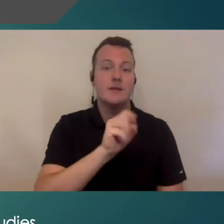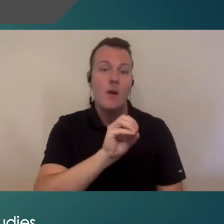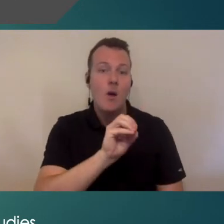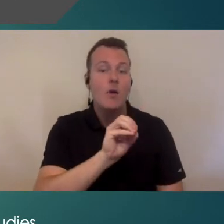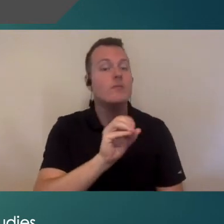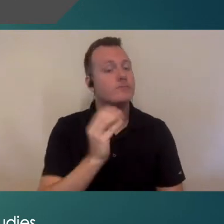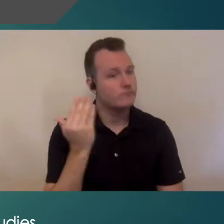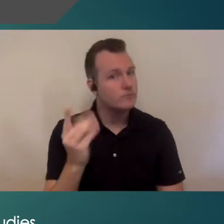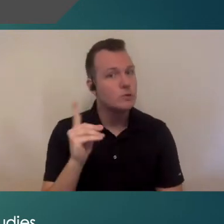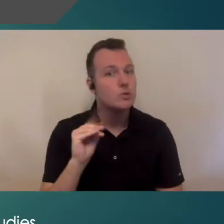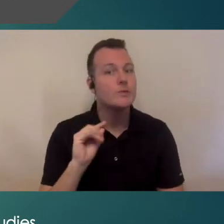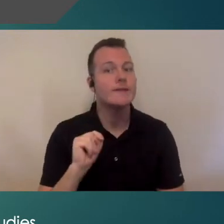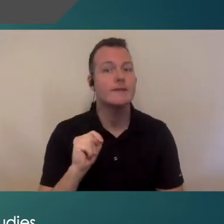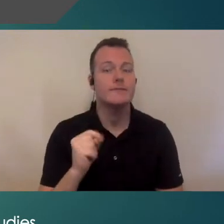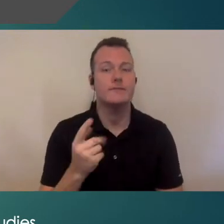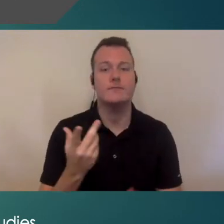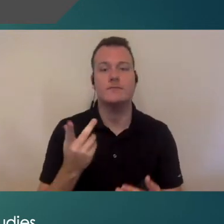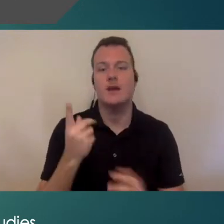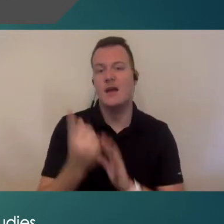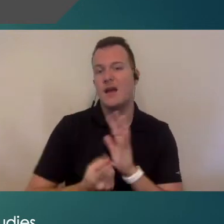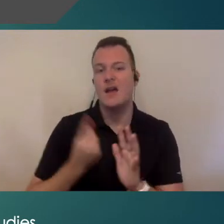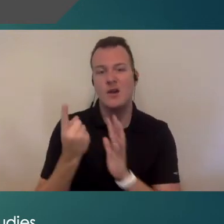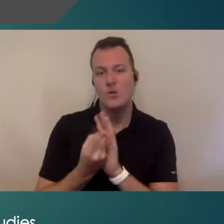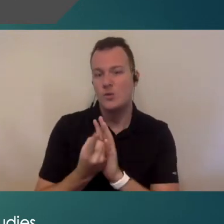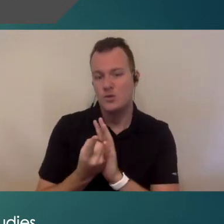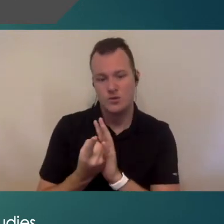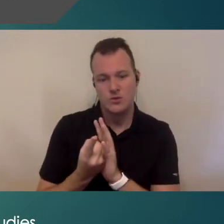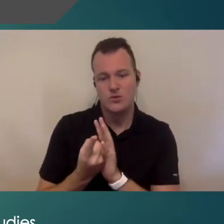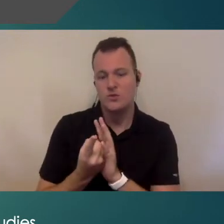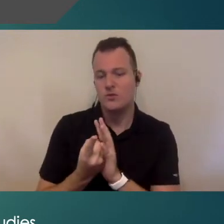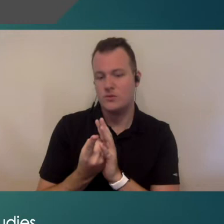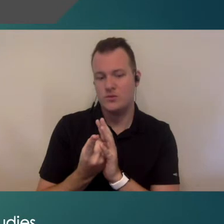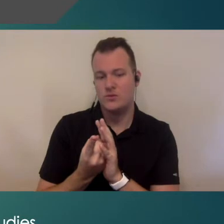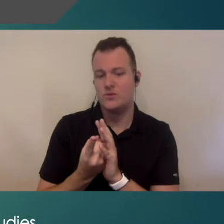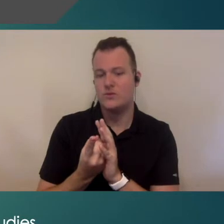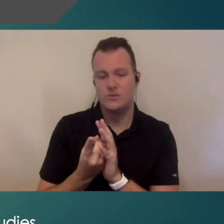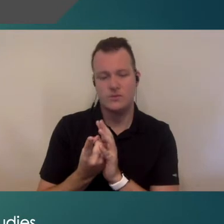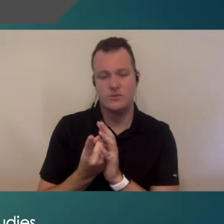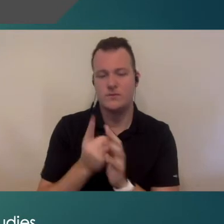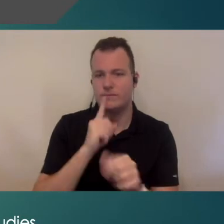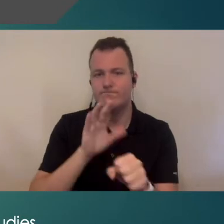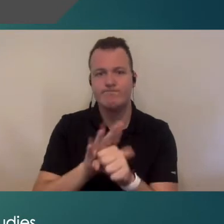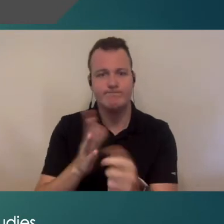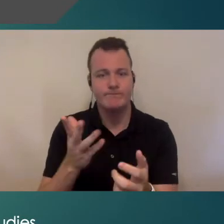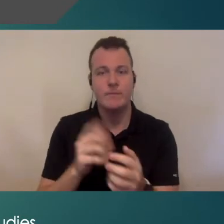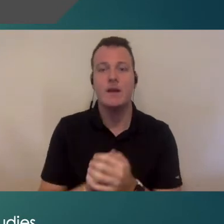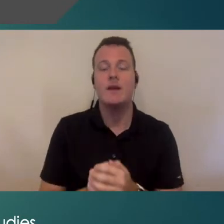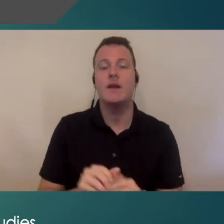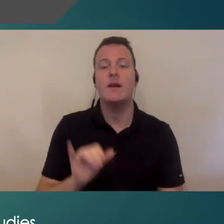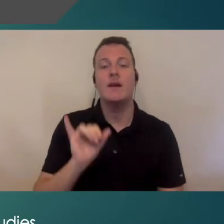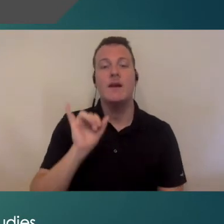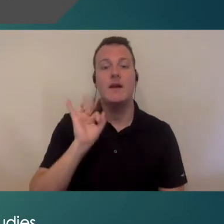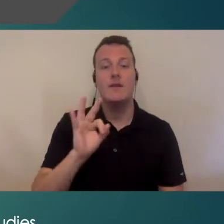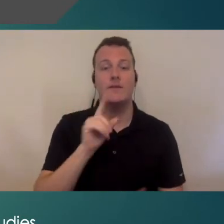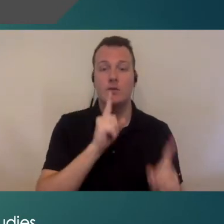do so. Give yourself an hour away. If the interviewer six set- excuse me, suggest